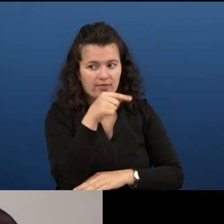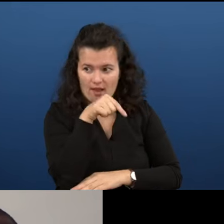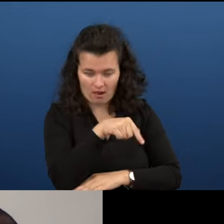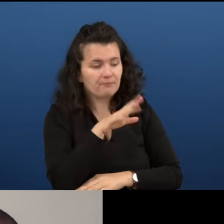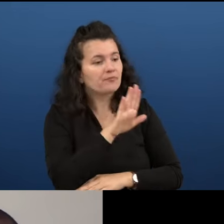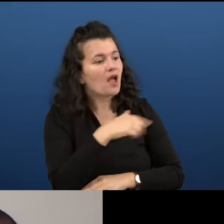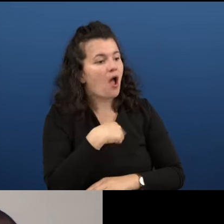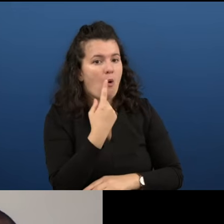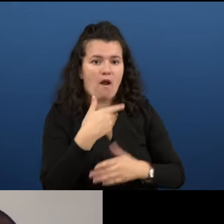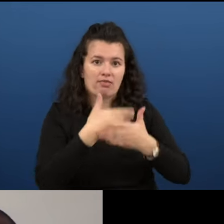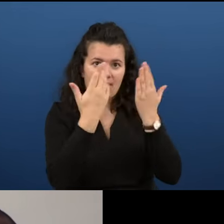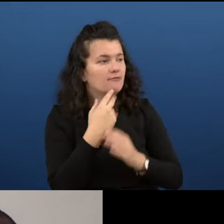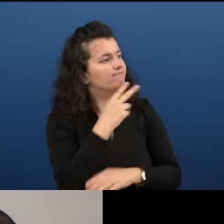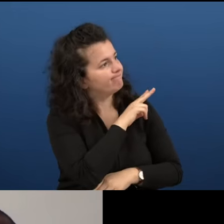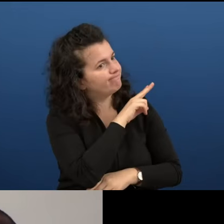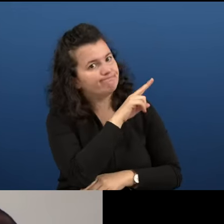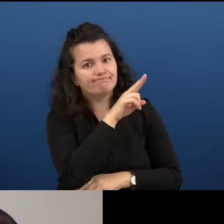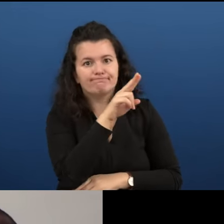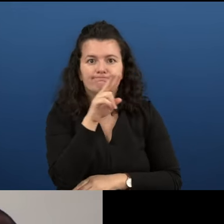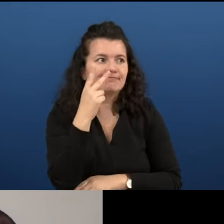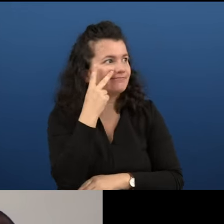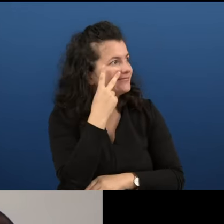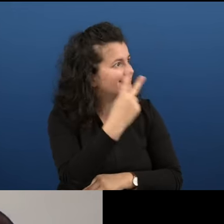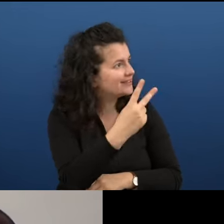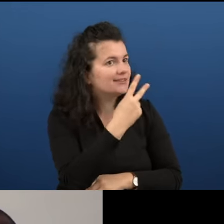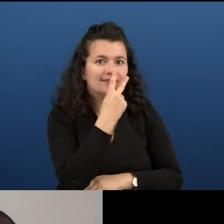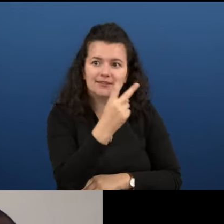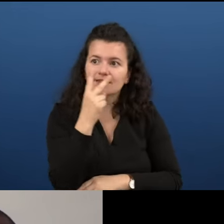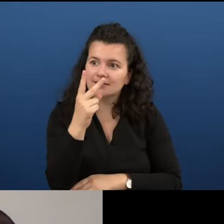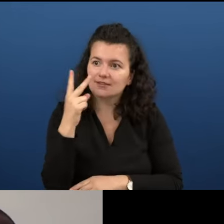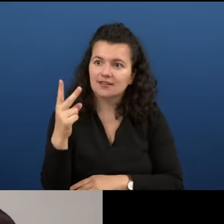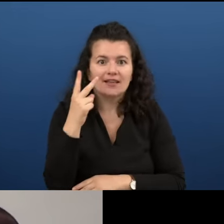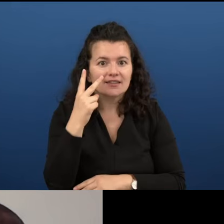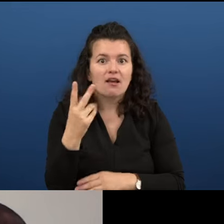all our facilities, and they will see how people are treating them because we learned